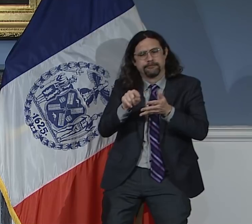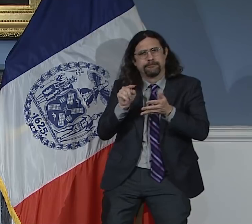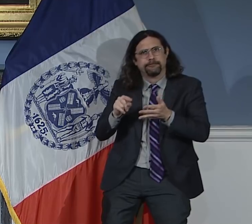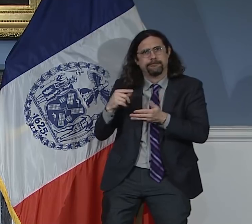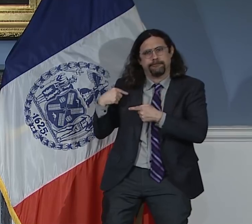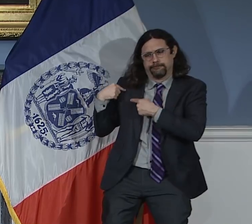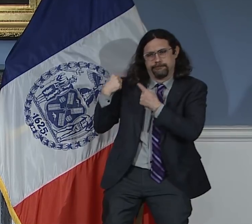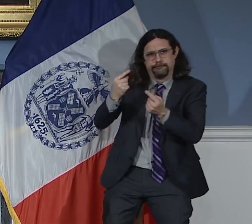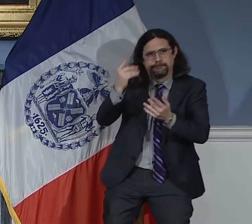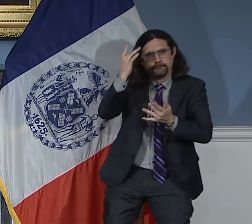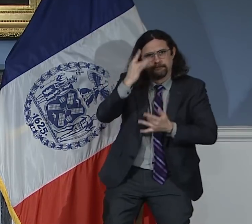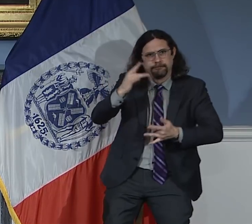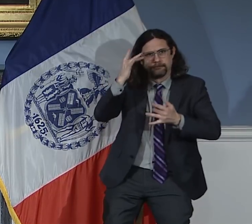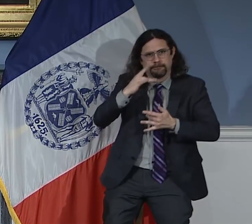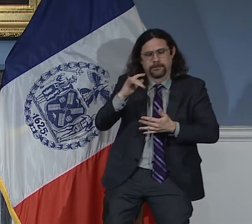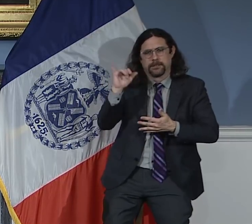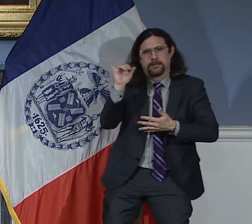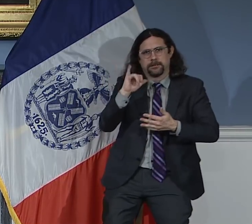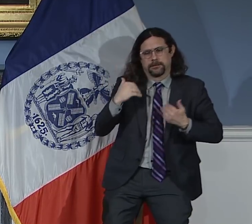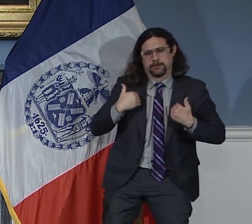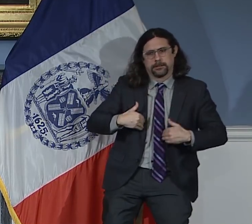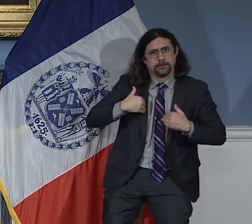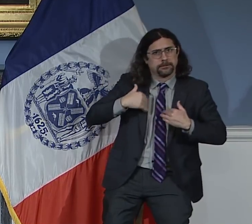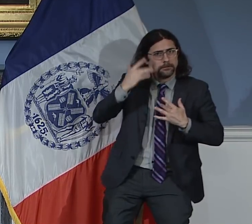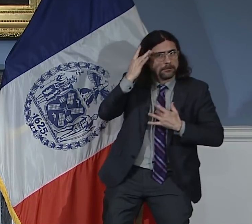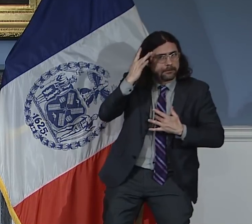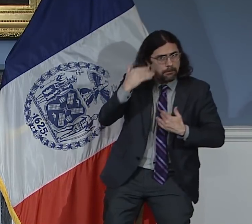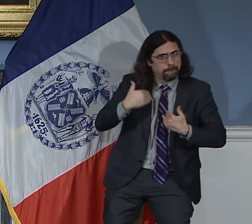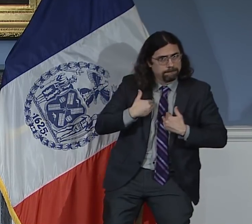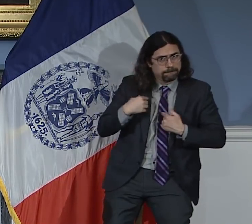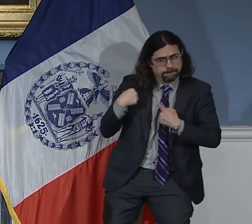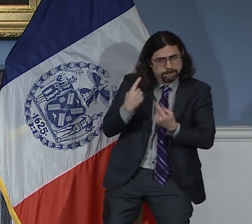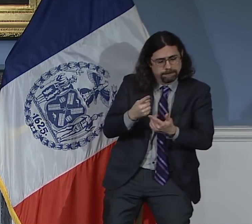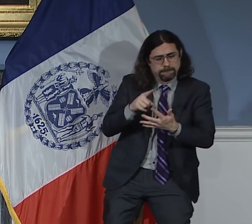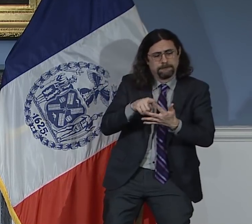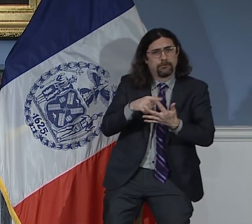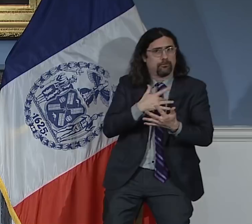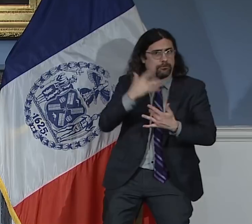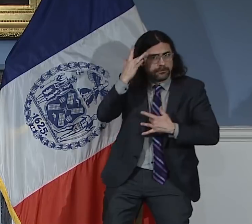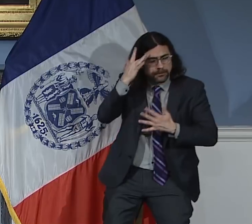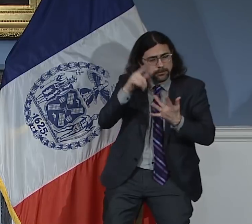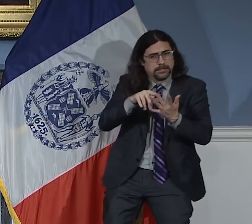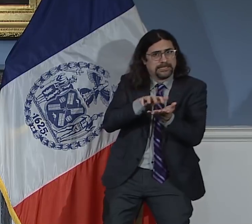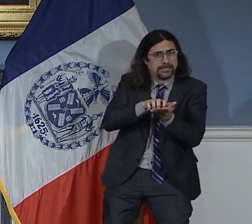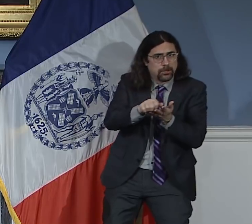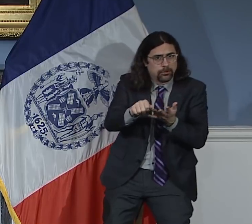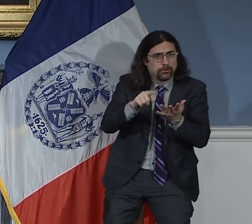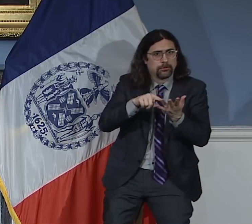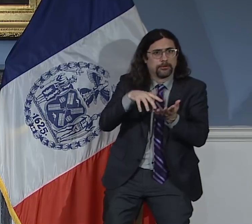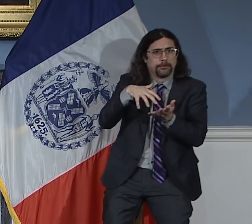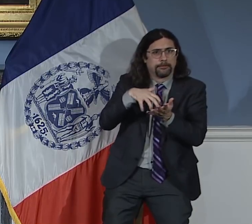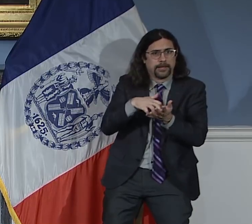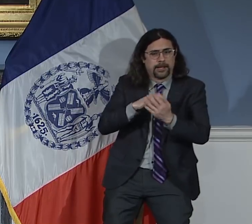DISEASE, EAHRT DISEASE, DIABETES, CANCER, AND COMPROMISED MIMUNE STYSE M, FOR THOSE PEOPLE, PARTICULARLY OV R